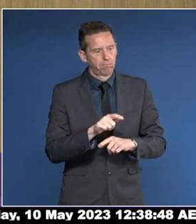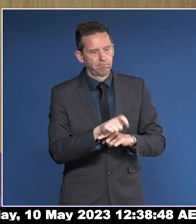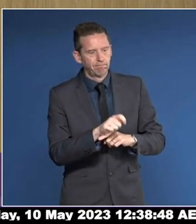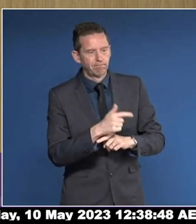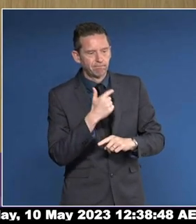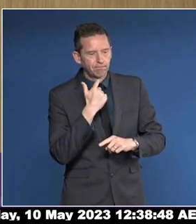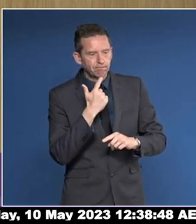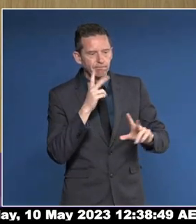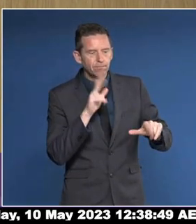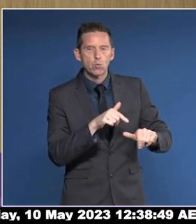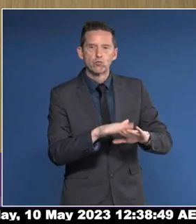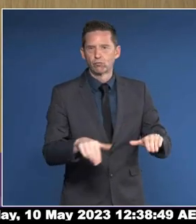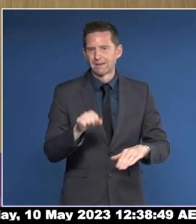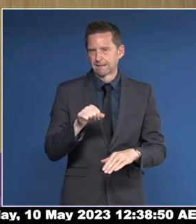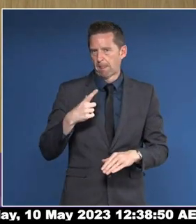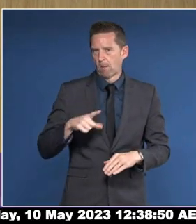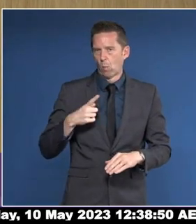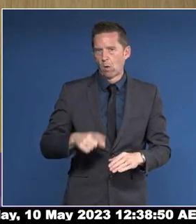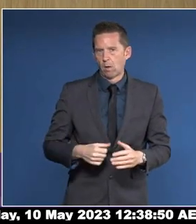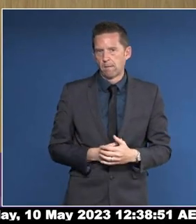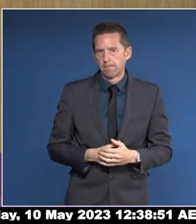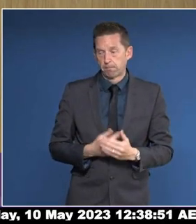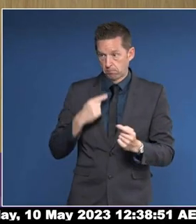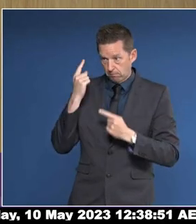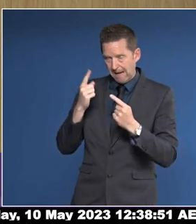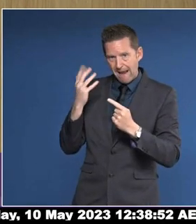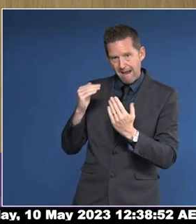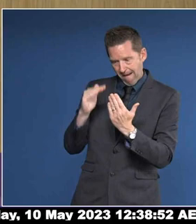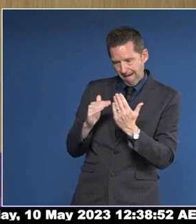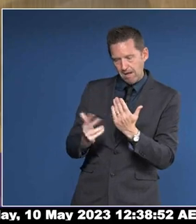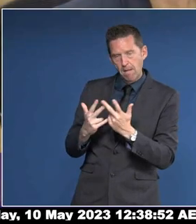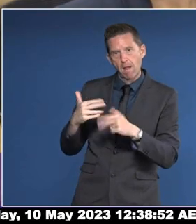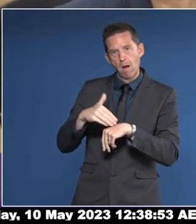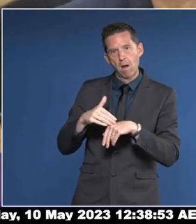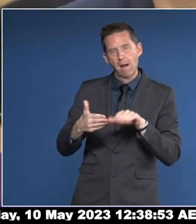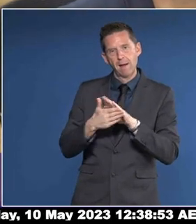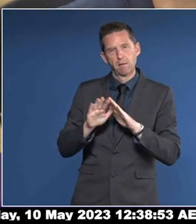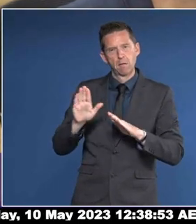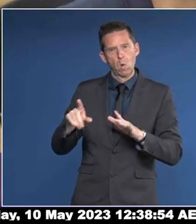Well, is there another offence in the Queensland Criminal Code about care and